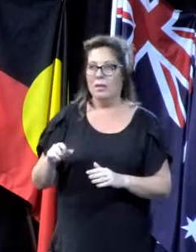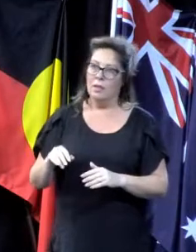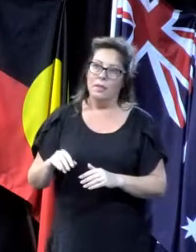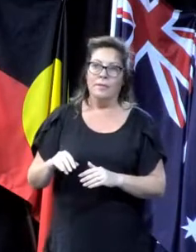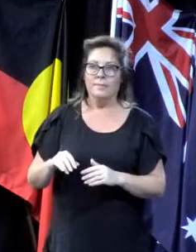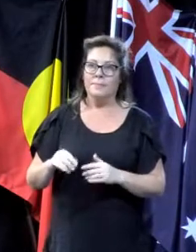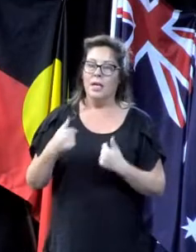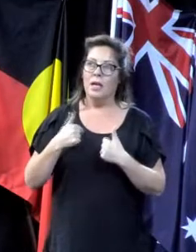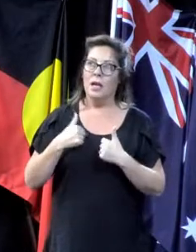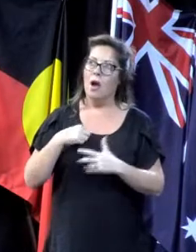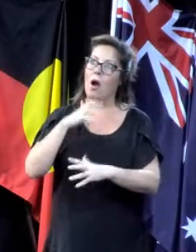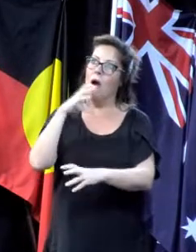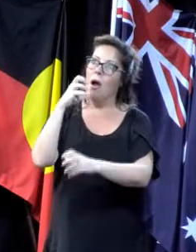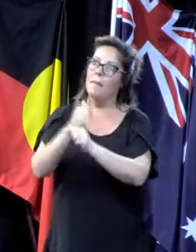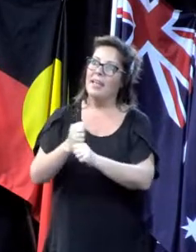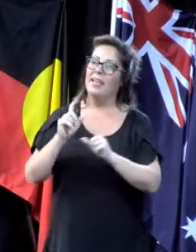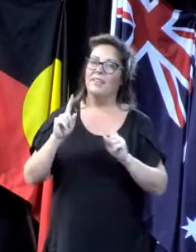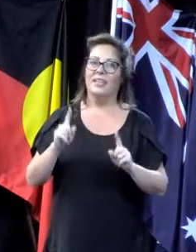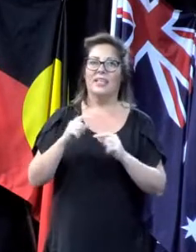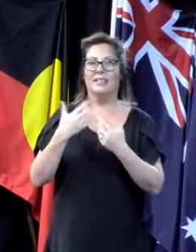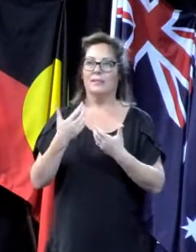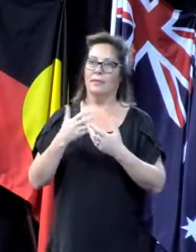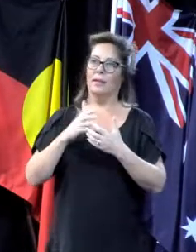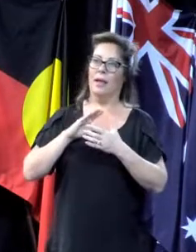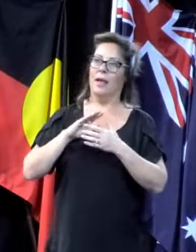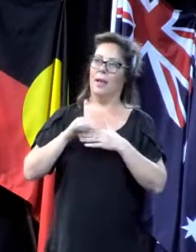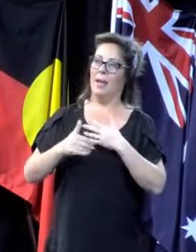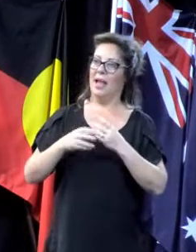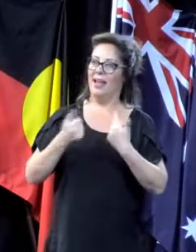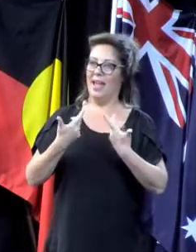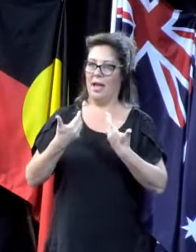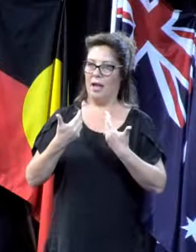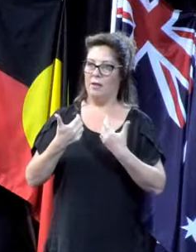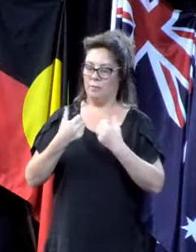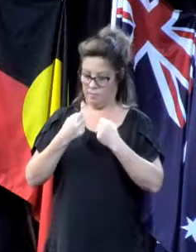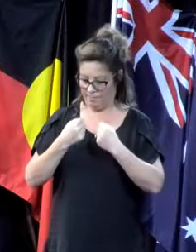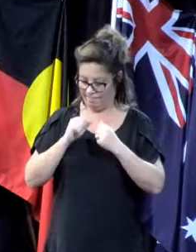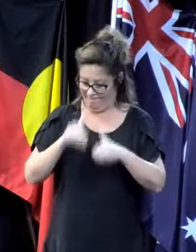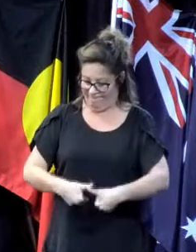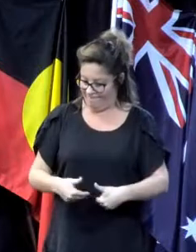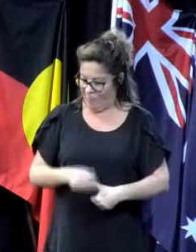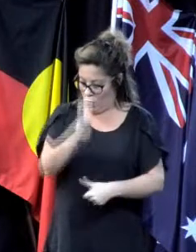It's about the willingness, the same as what Loren said. It's about leadership. It's about shared and strong leadership.